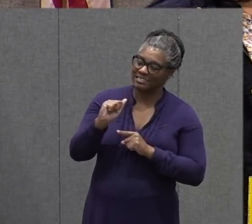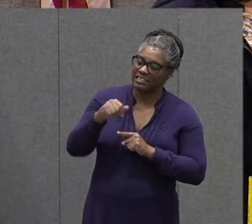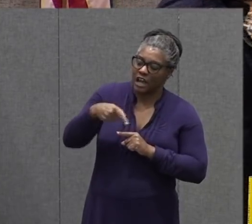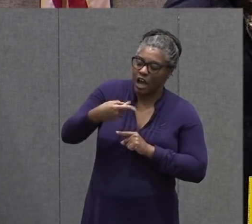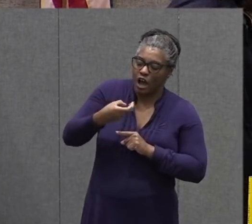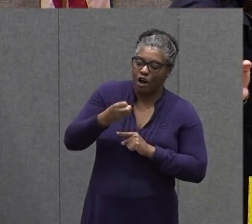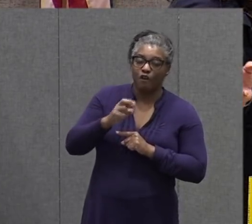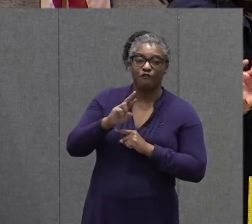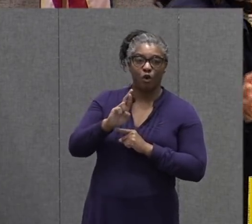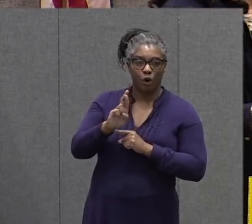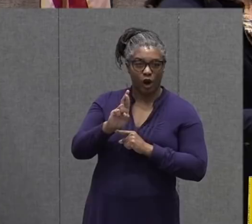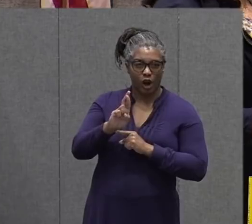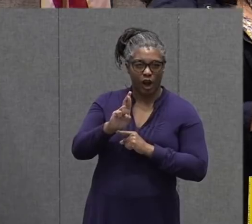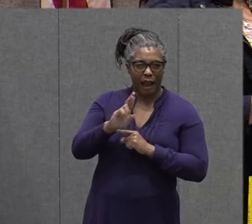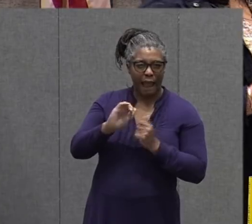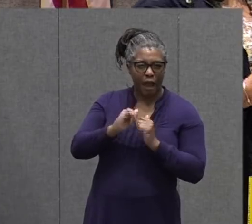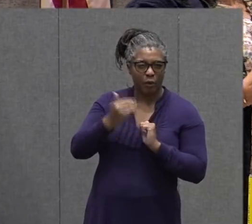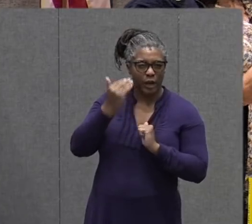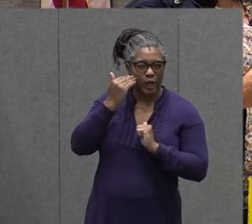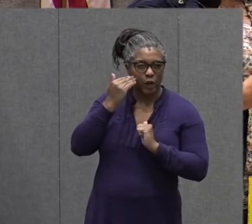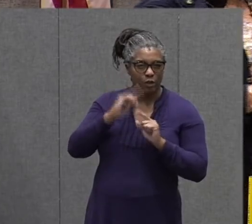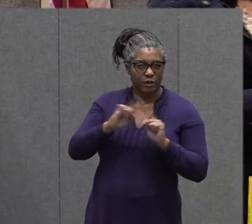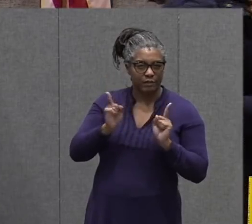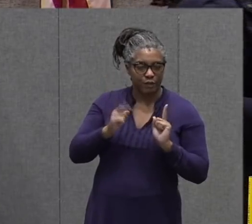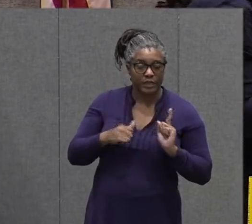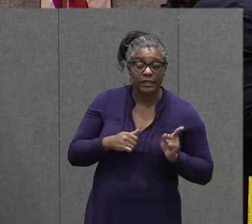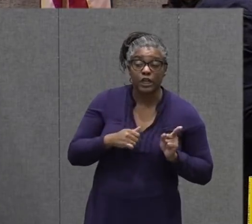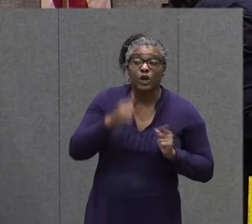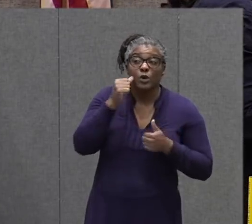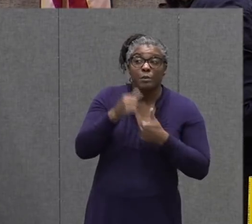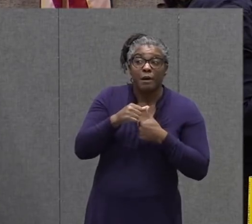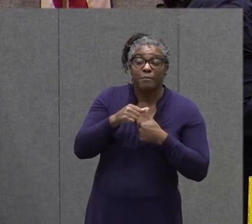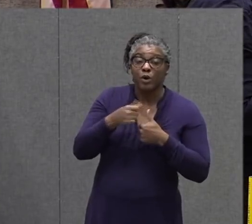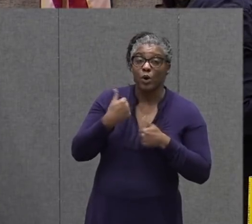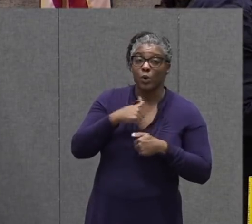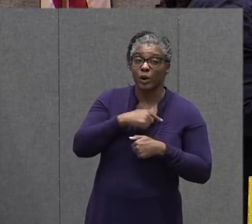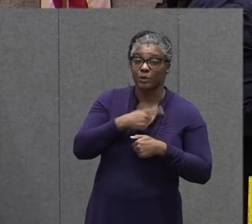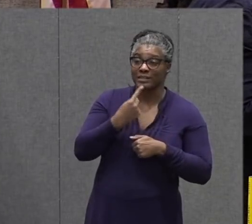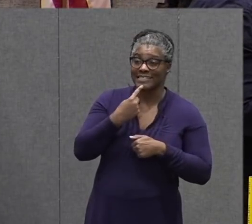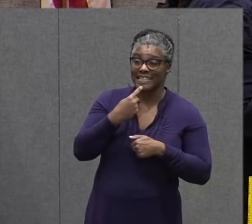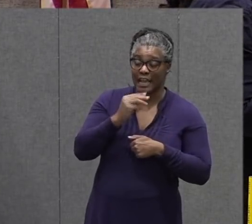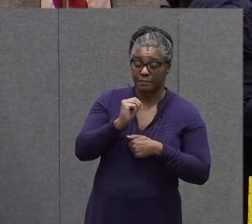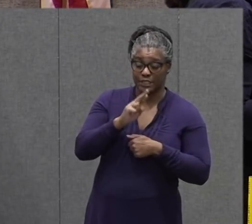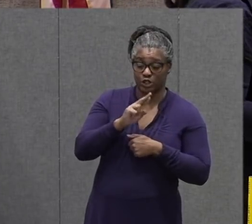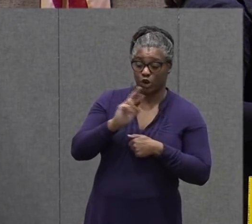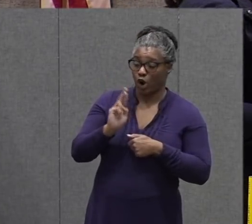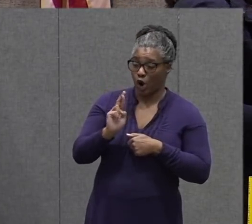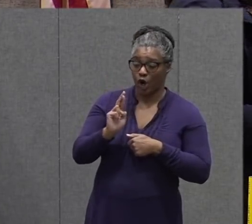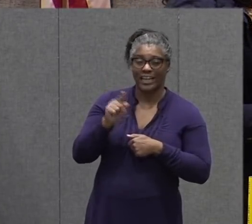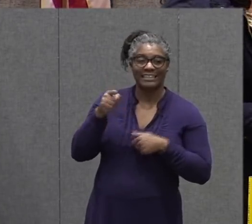[Miss Garcia] Remember, we were talking about how he was an angel. So we could say, for a simile, we can Say Mr. R,